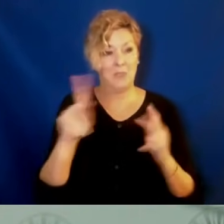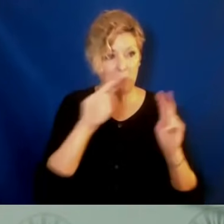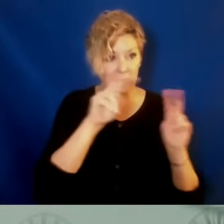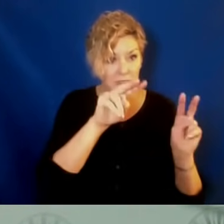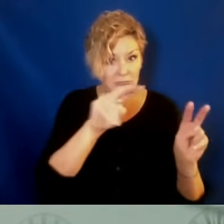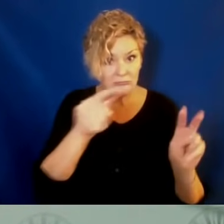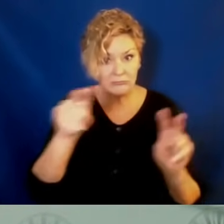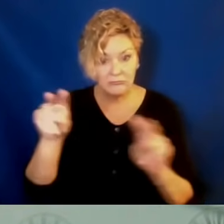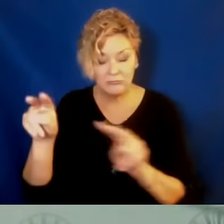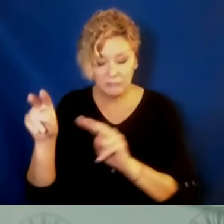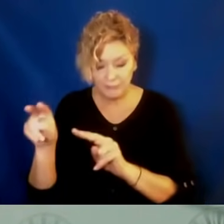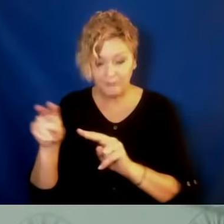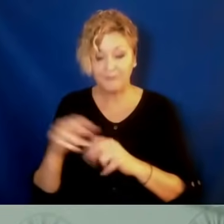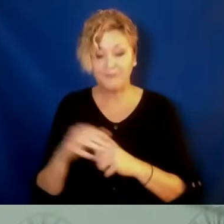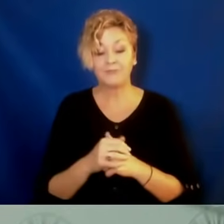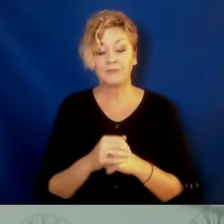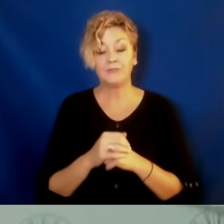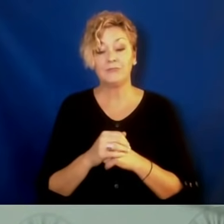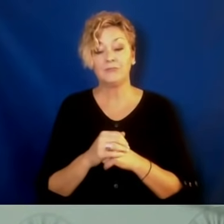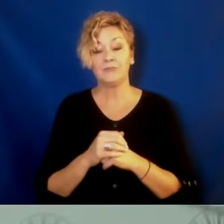underactive public health monitoring.